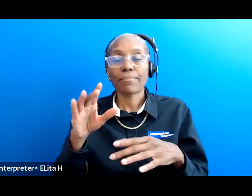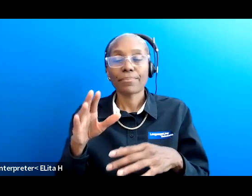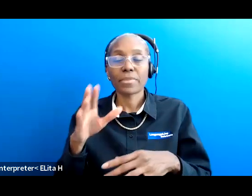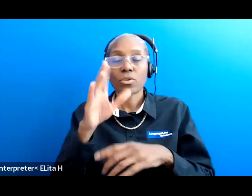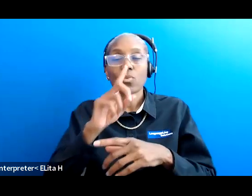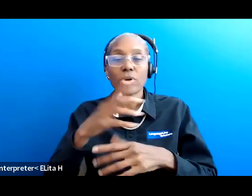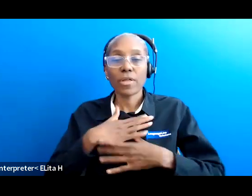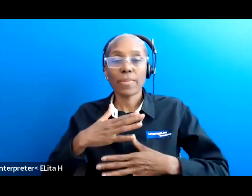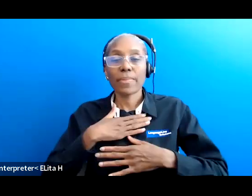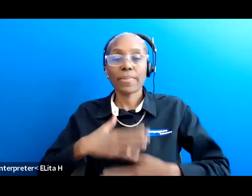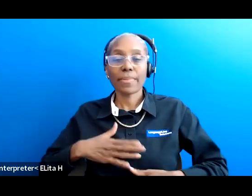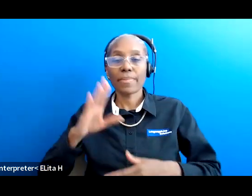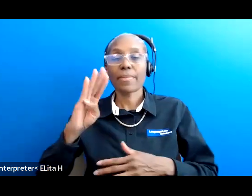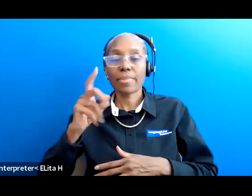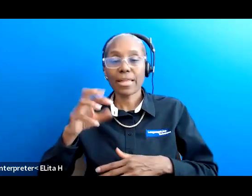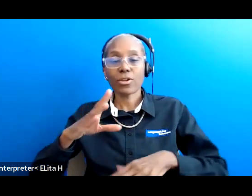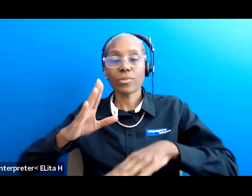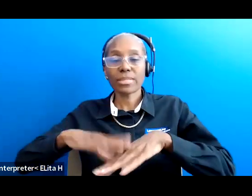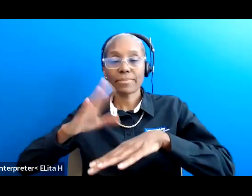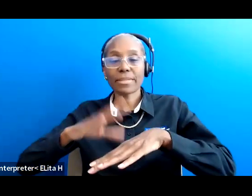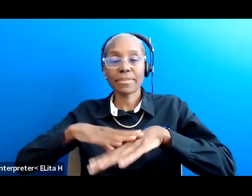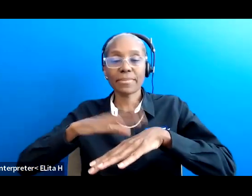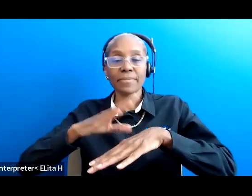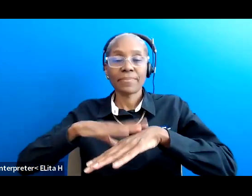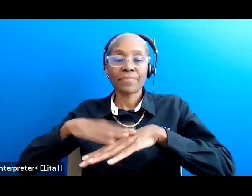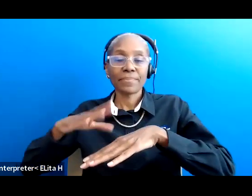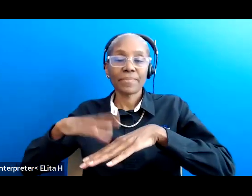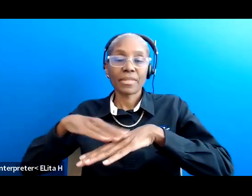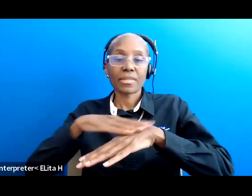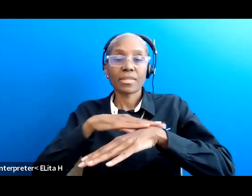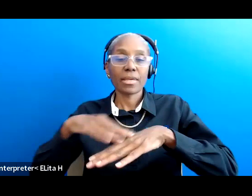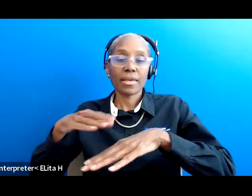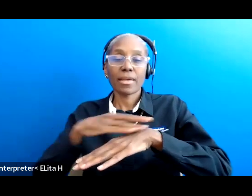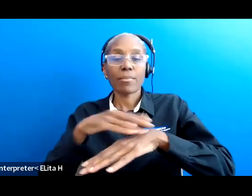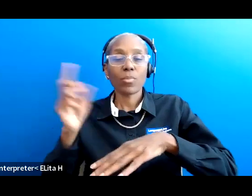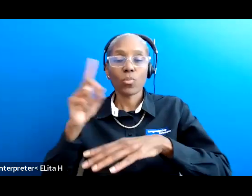the bladder on the outside of the skin, and that will trigger a reflex